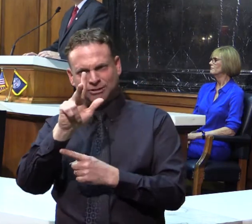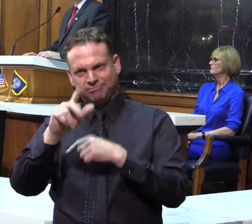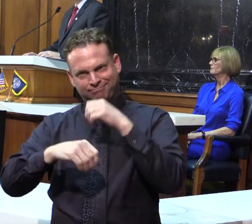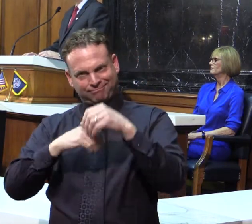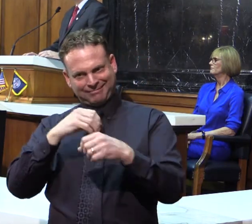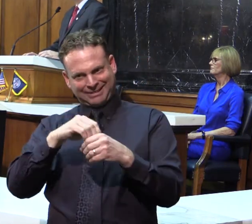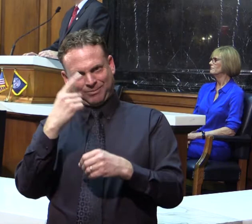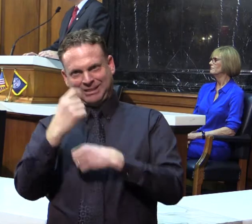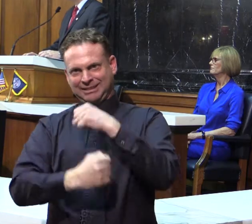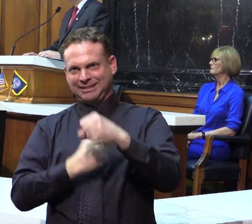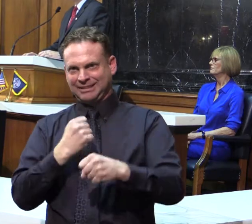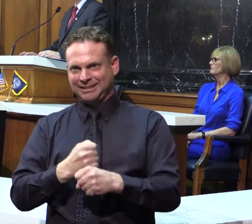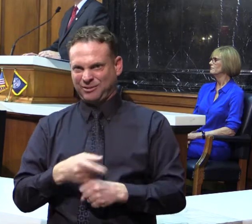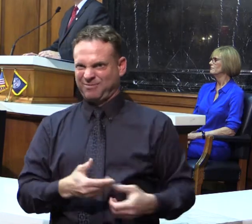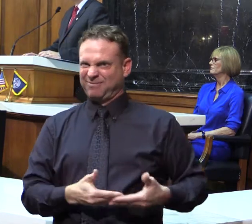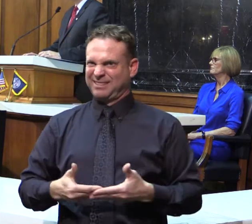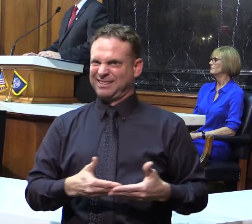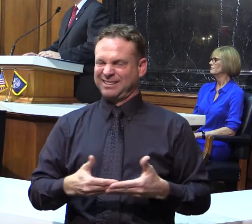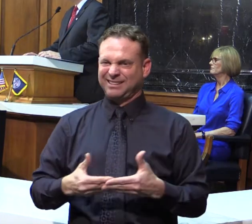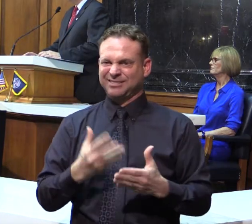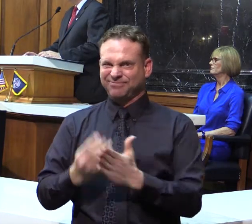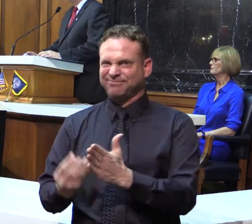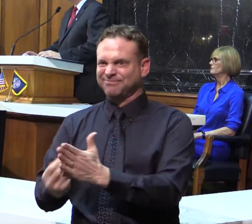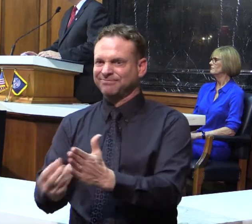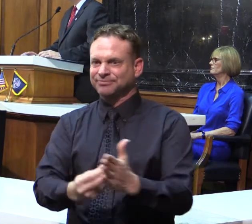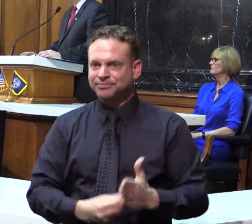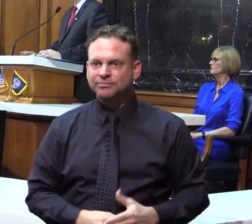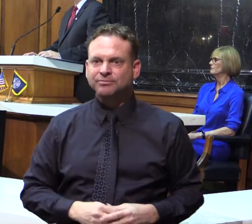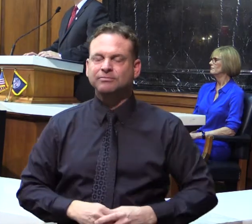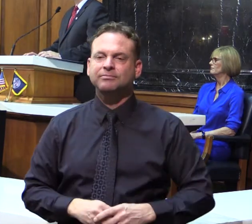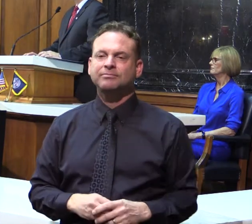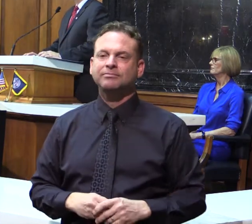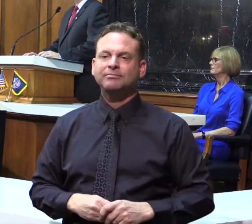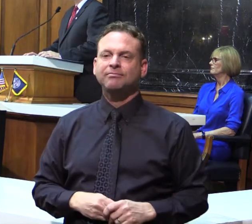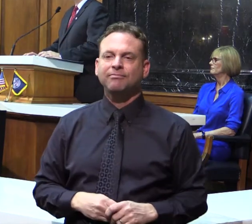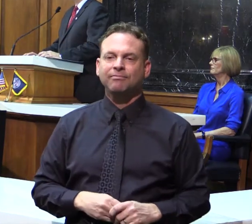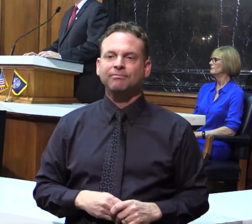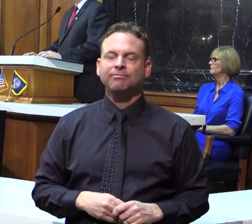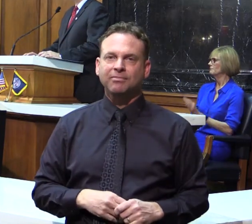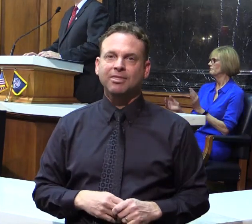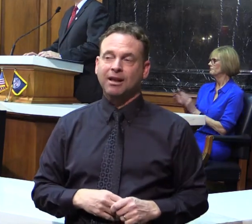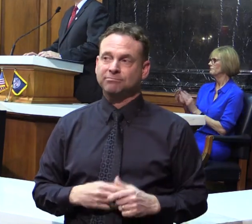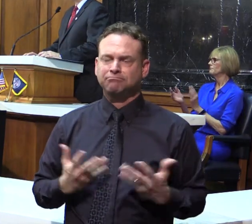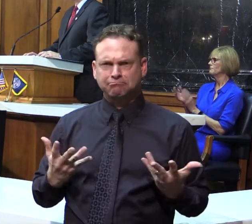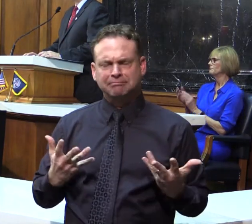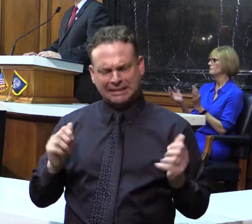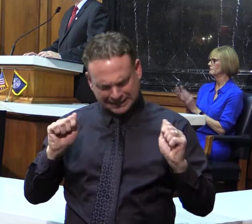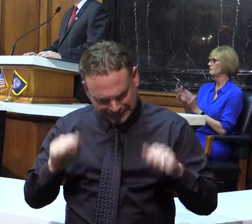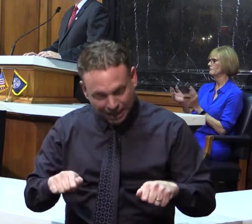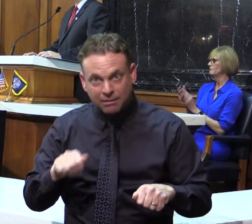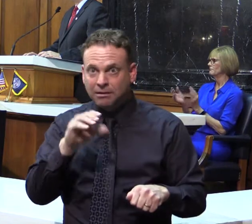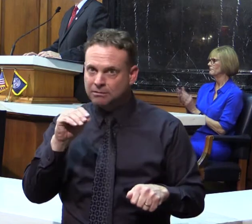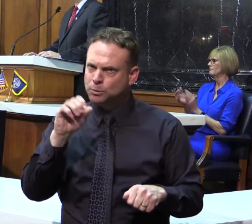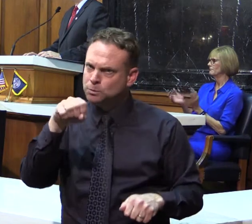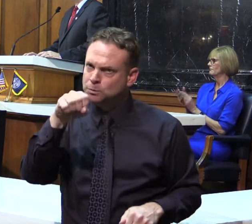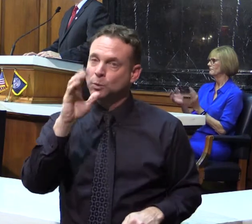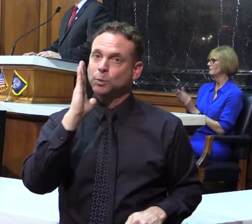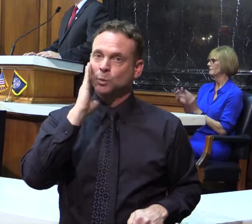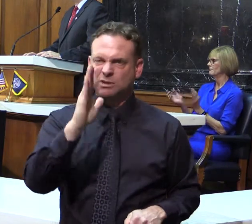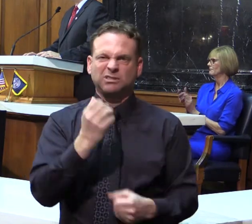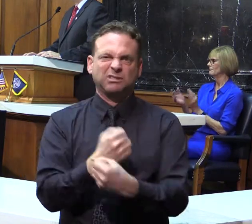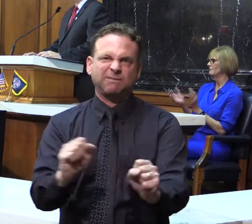We can and we will ... save more of them!